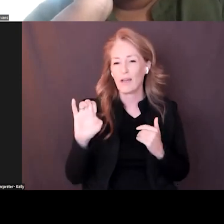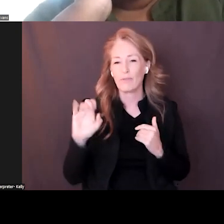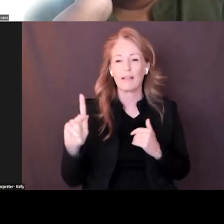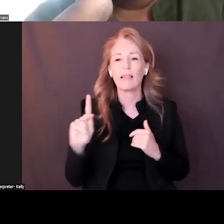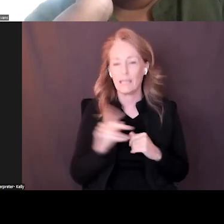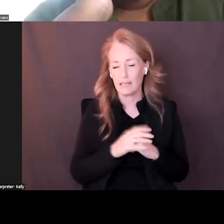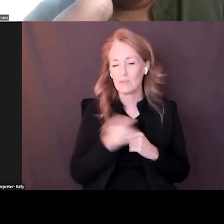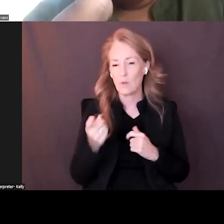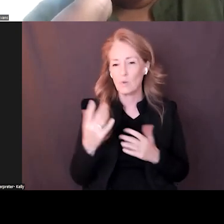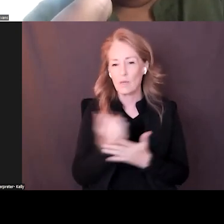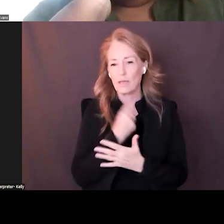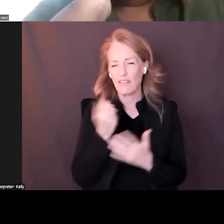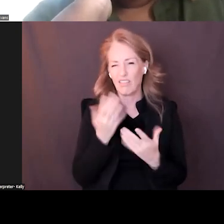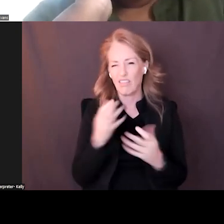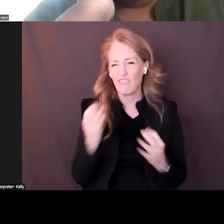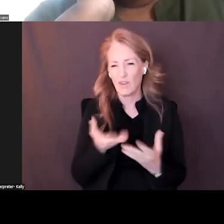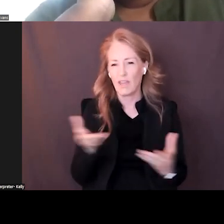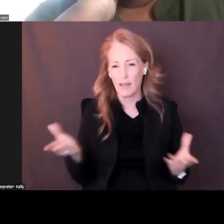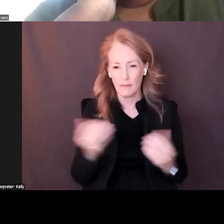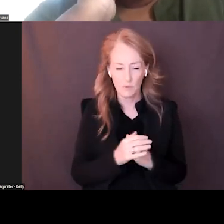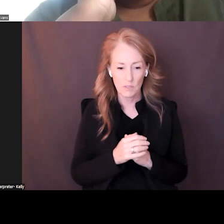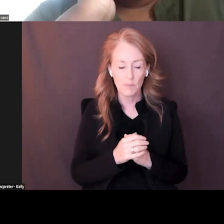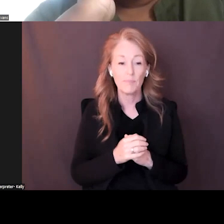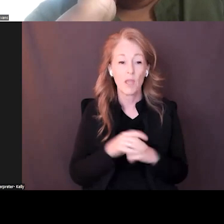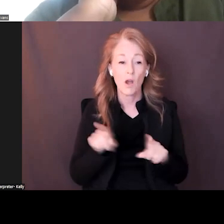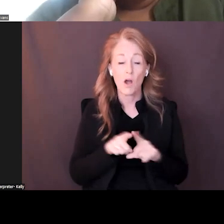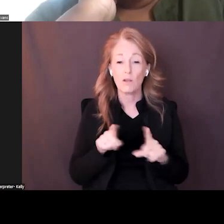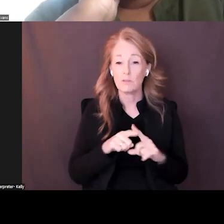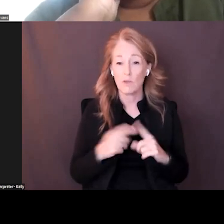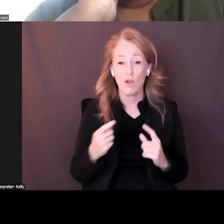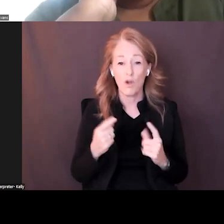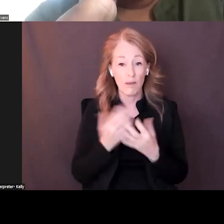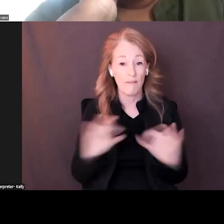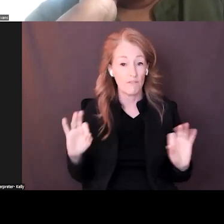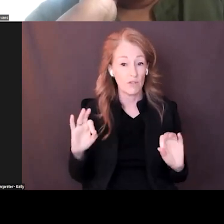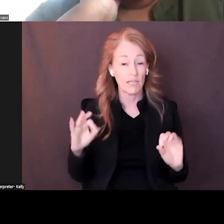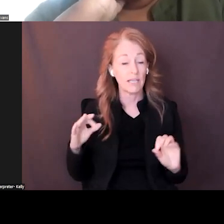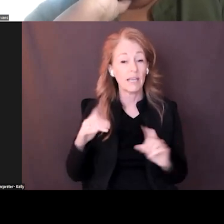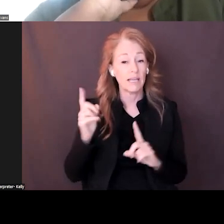FREE ITEMS. YOU CAN ALSO GET A FREE T-SHIRT FROM THE CRISIS JAM.